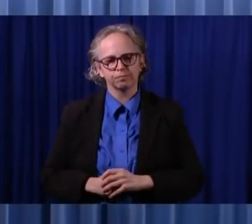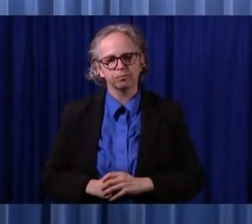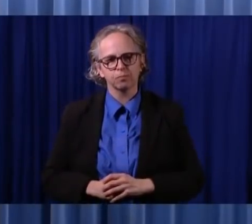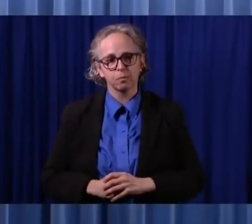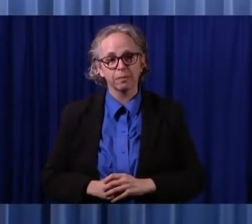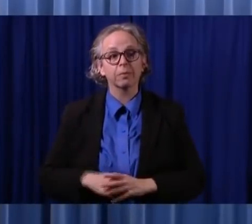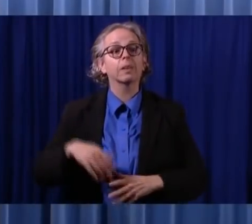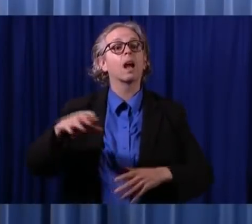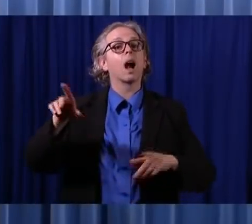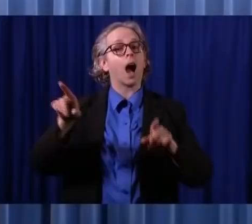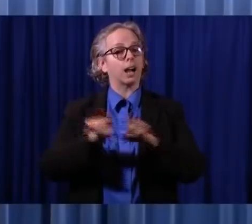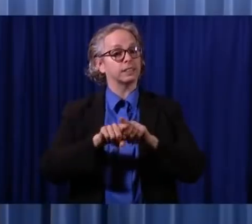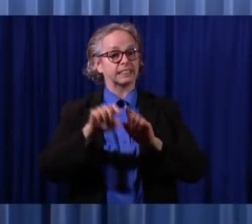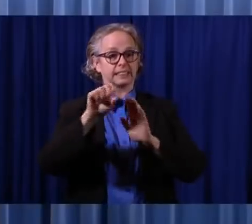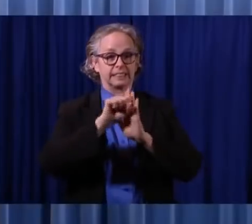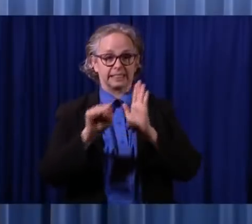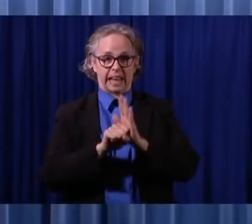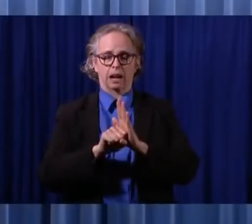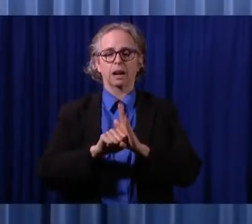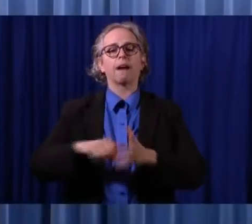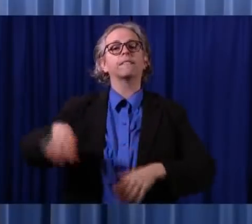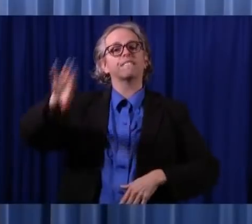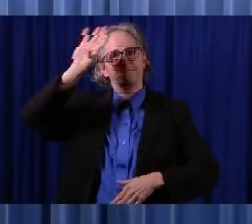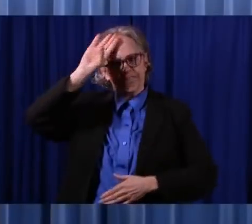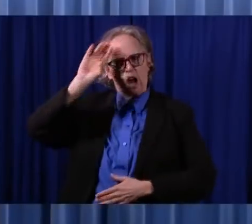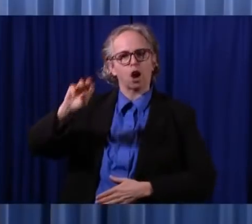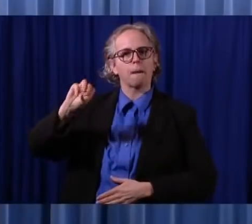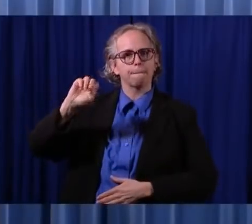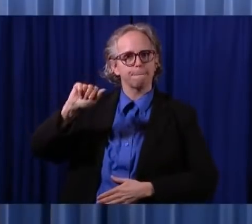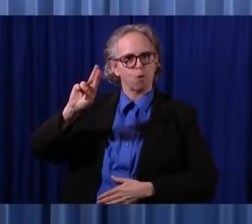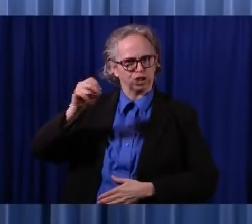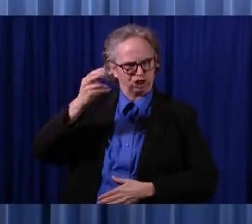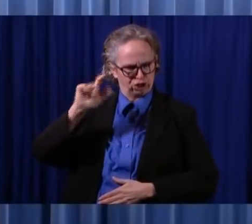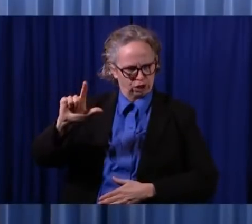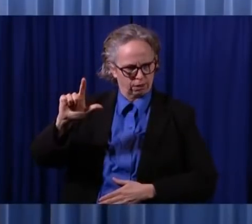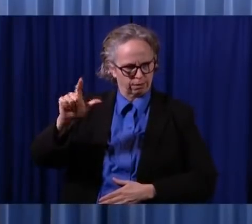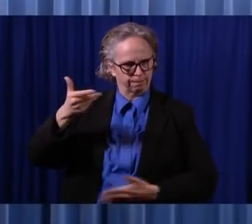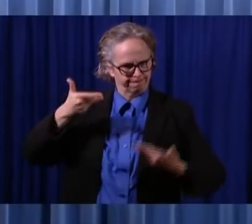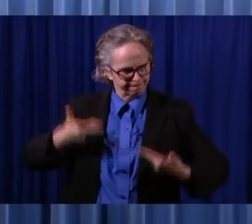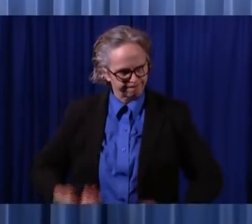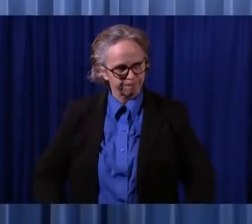PERFORM-->> ALL THE DUTIES INCUMBENT UPON ME. ALL OF THE DUTIES INCUMBENT